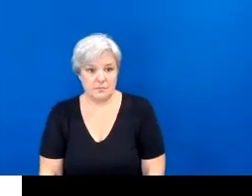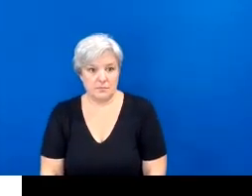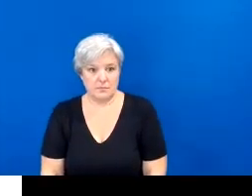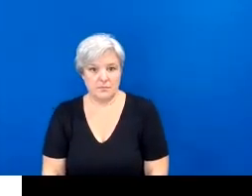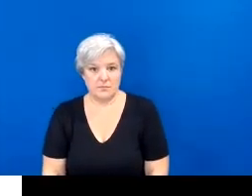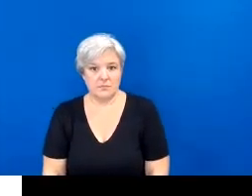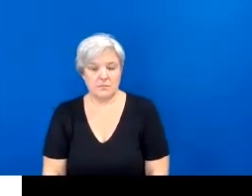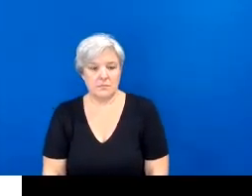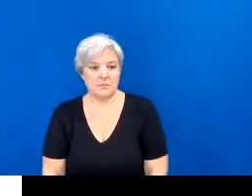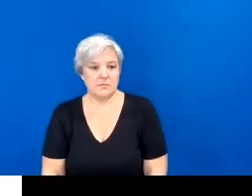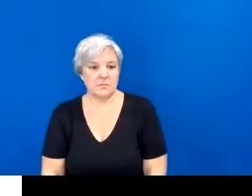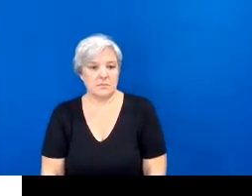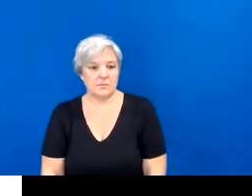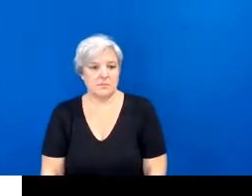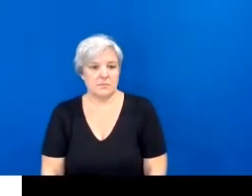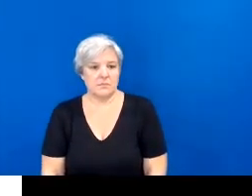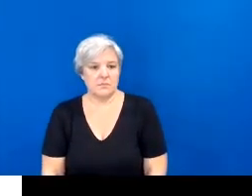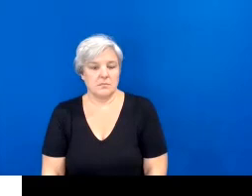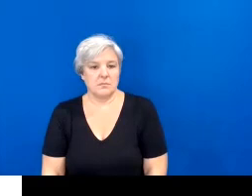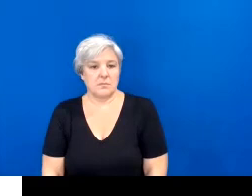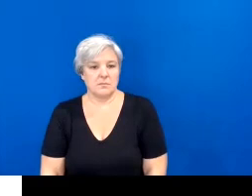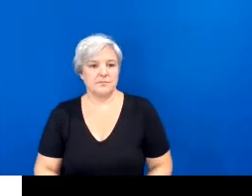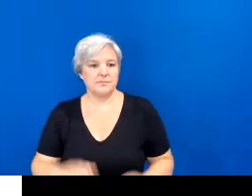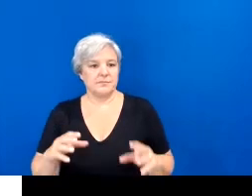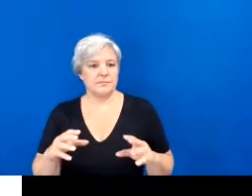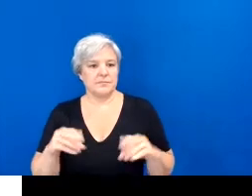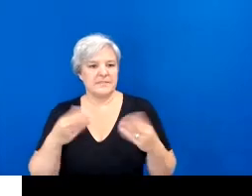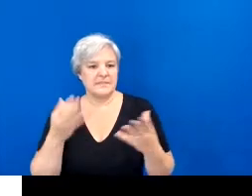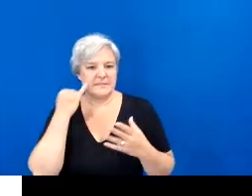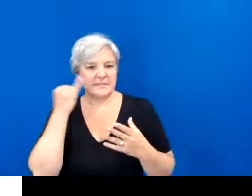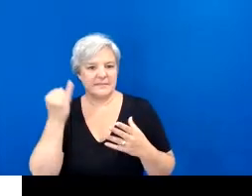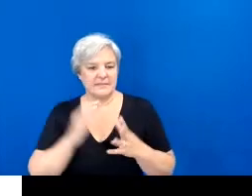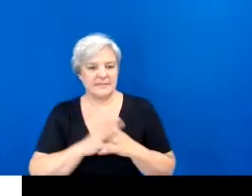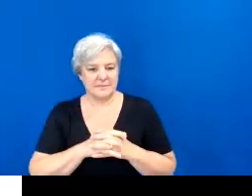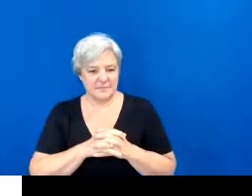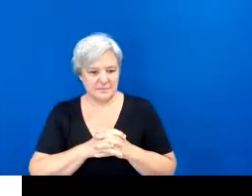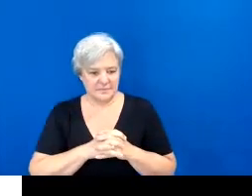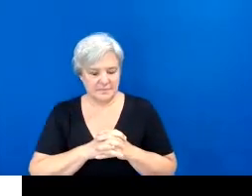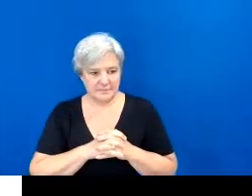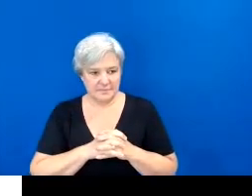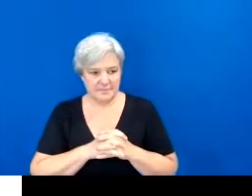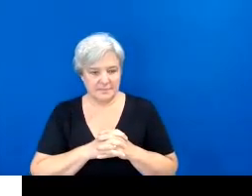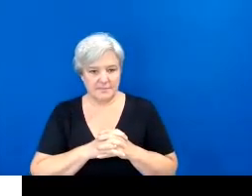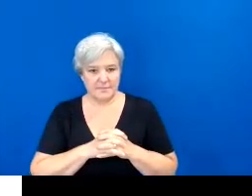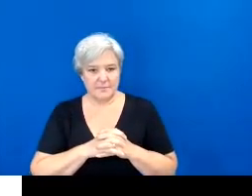just to give you a little preview. Oh yeah, a little preview of it. Well, maybe not yet.